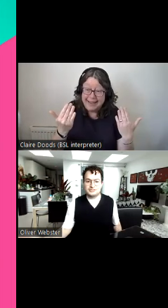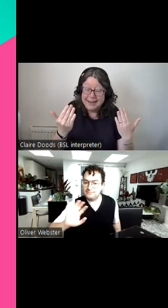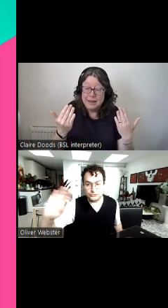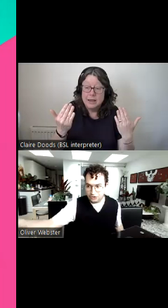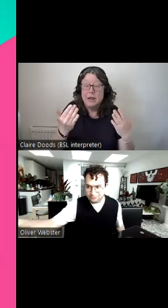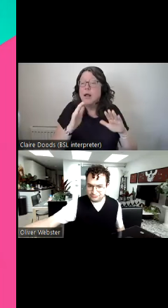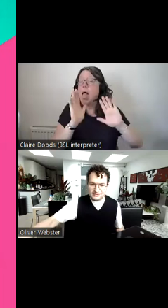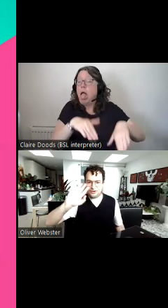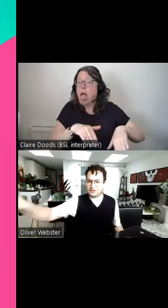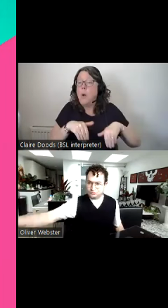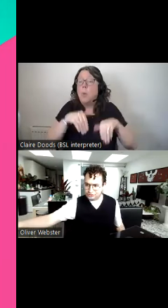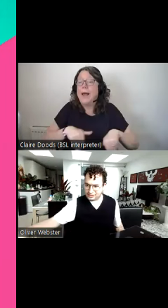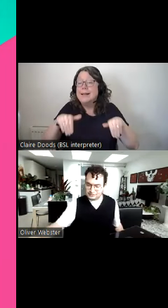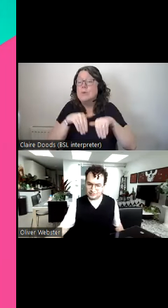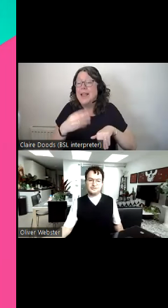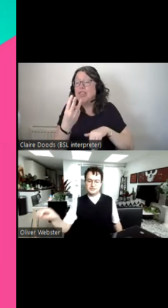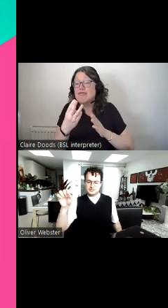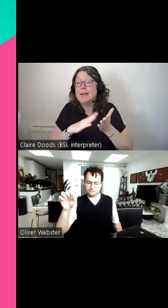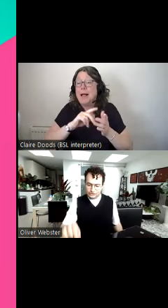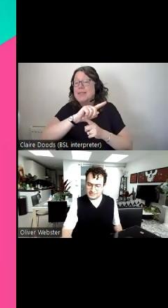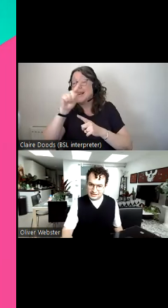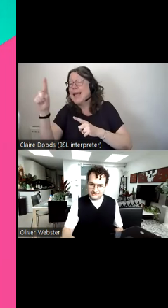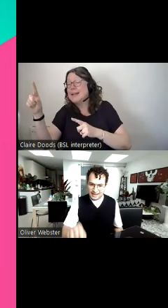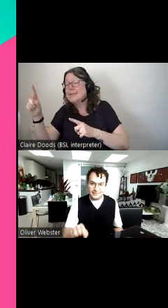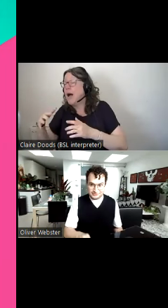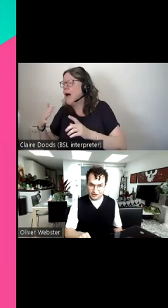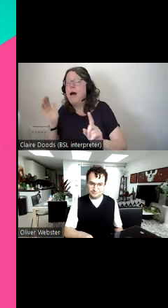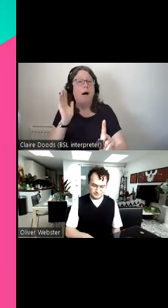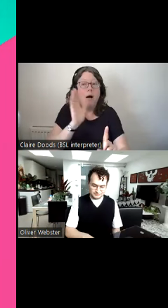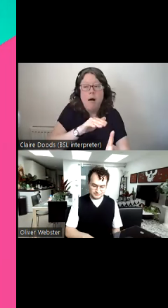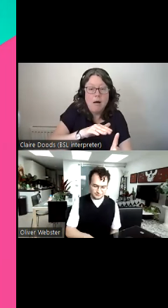Because they've moved on, they've got another project. Write it down at the time.